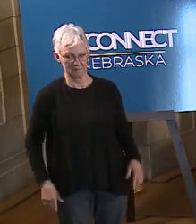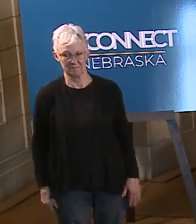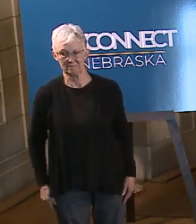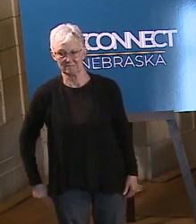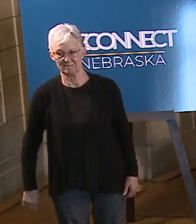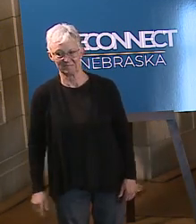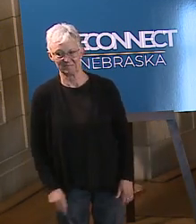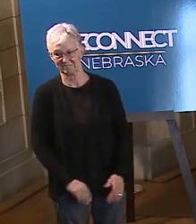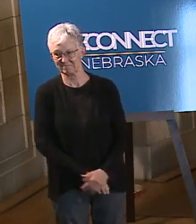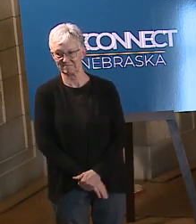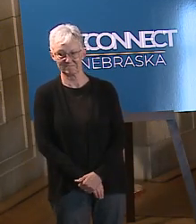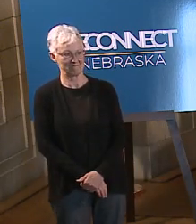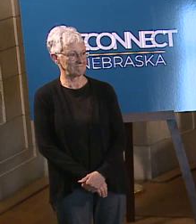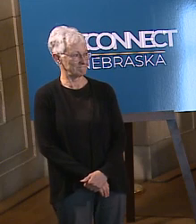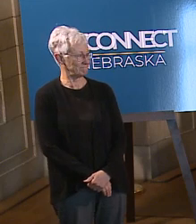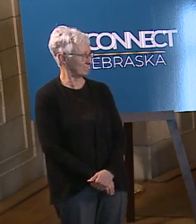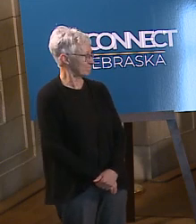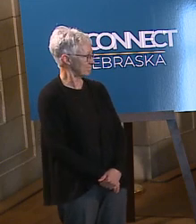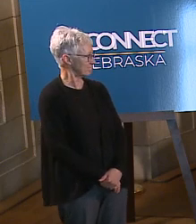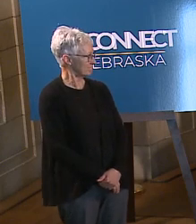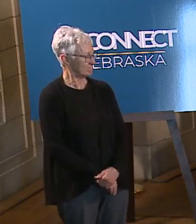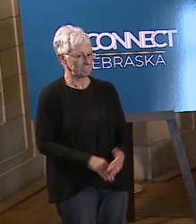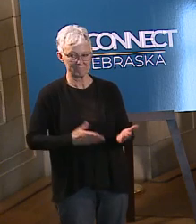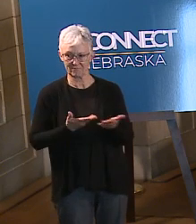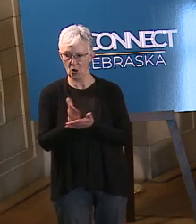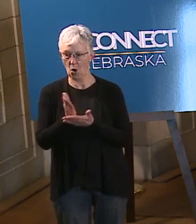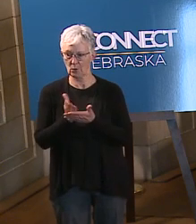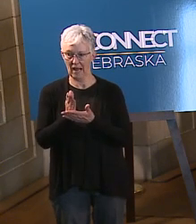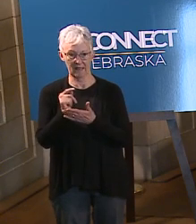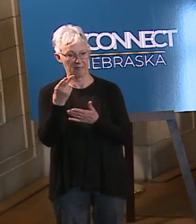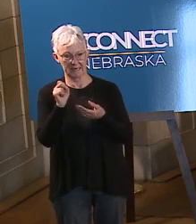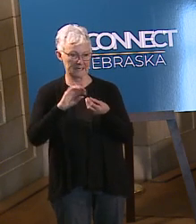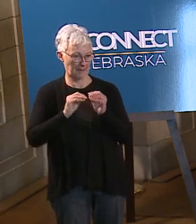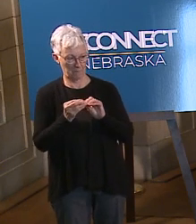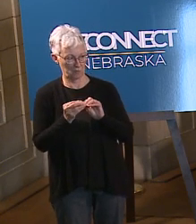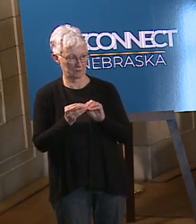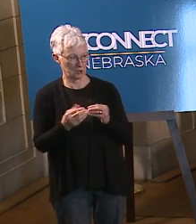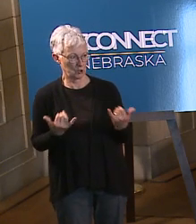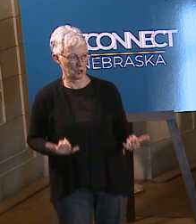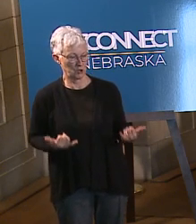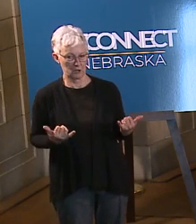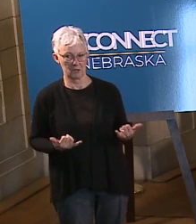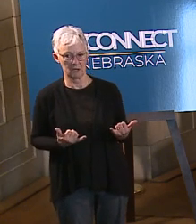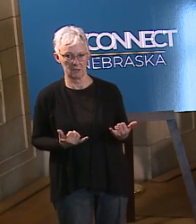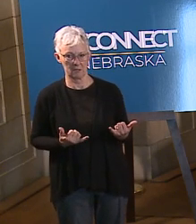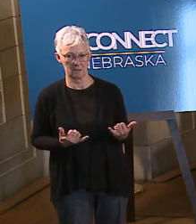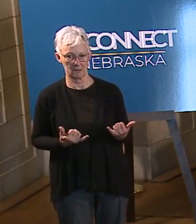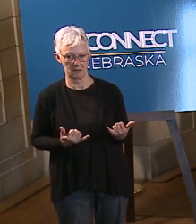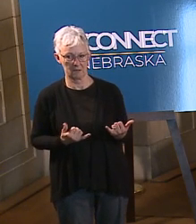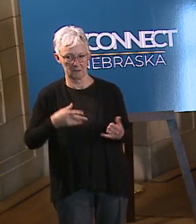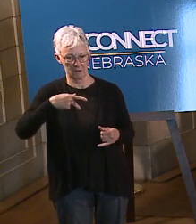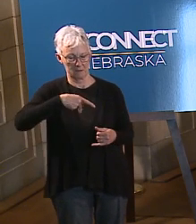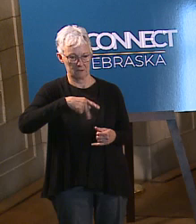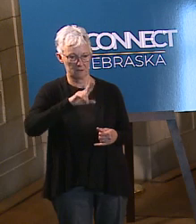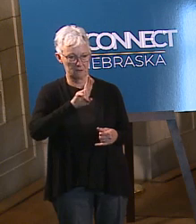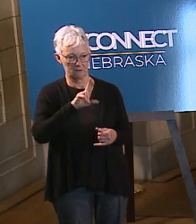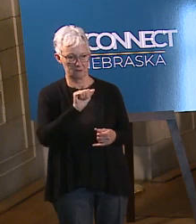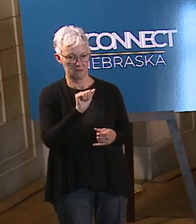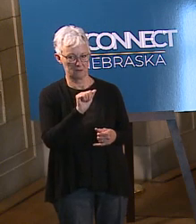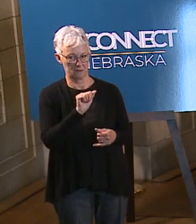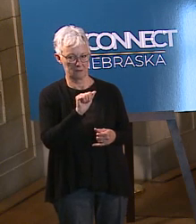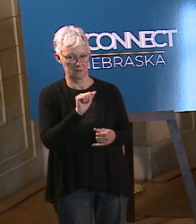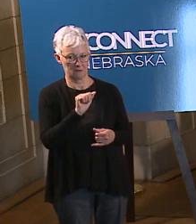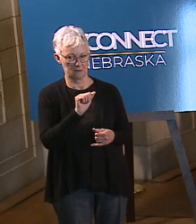US SPECIFICS?